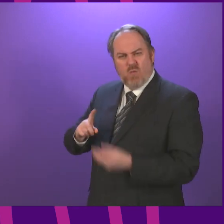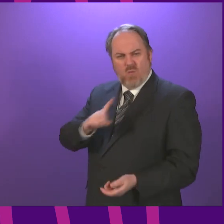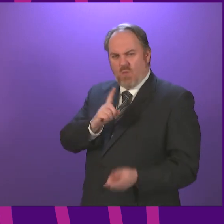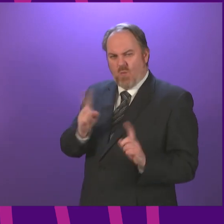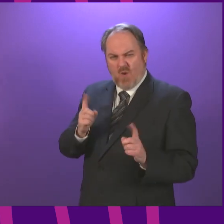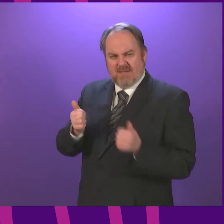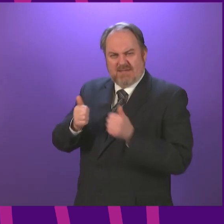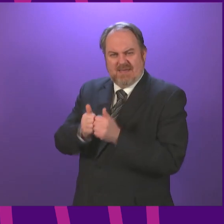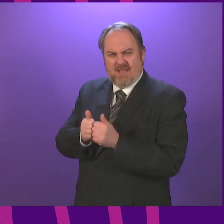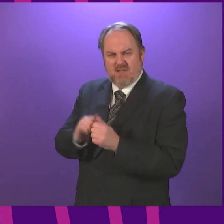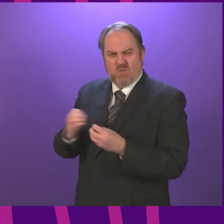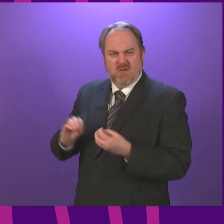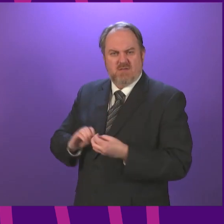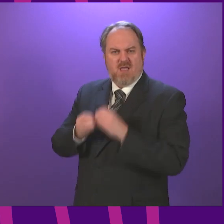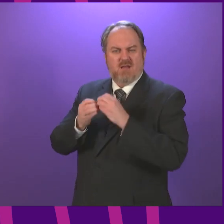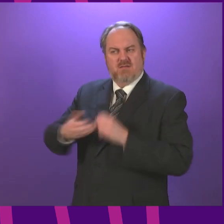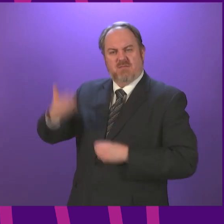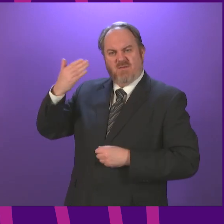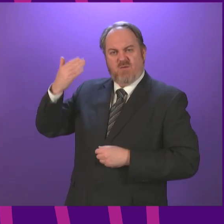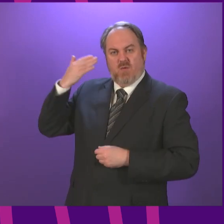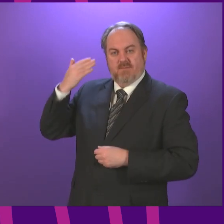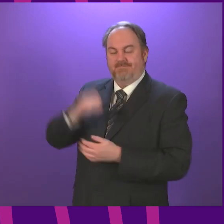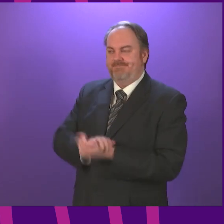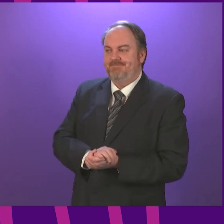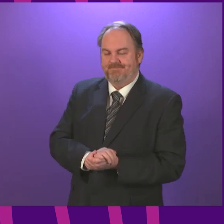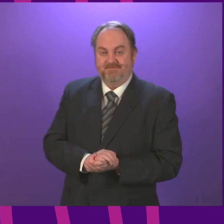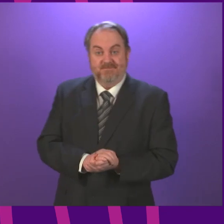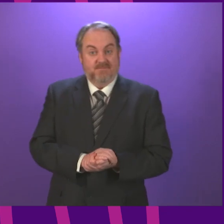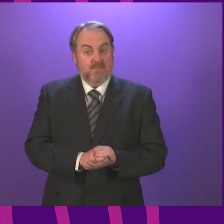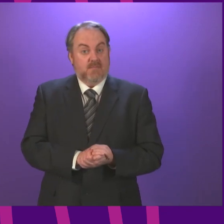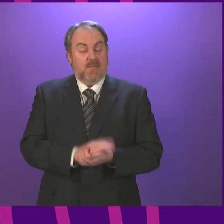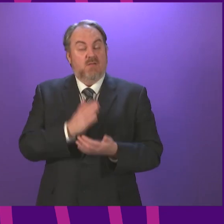The First Minister (Nicola Sturgeon): On the first part of Daniel Johnson’s question,